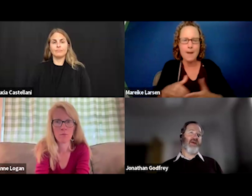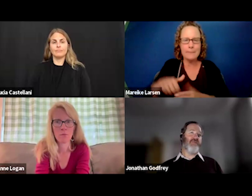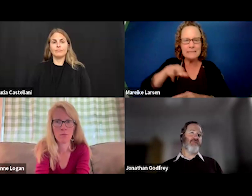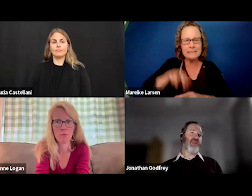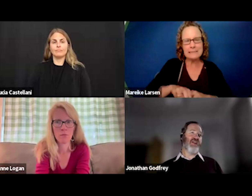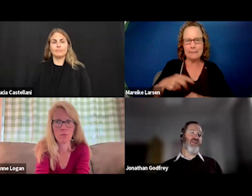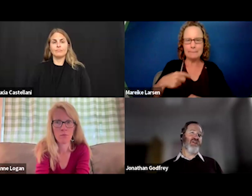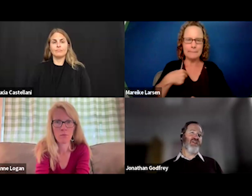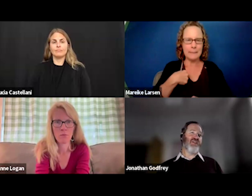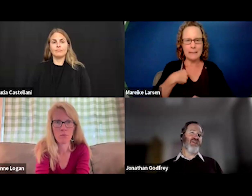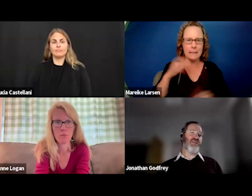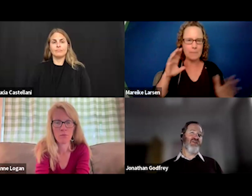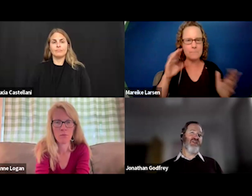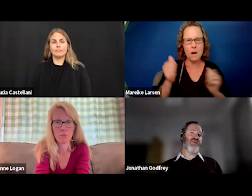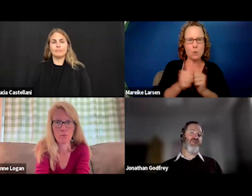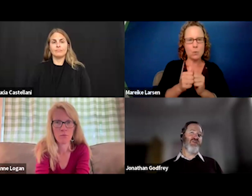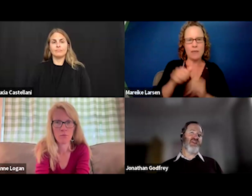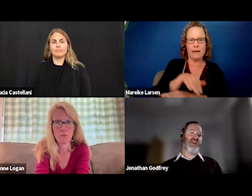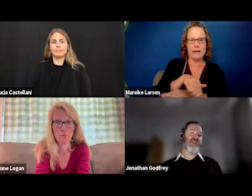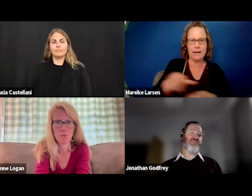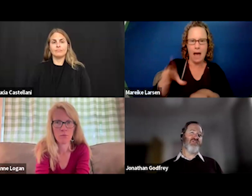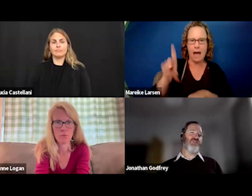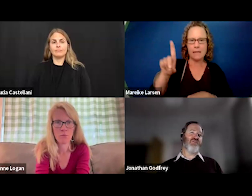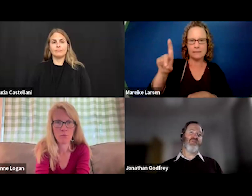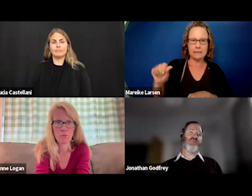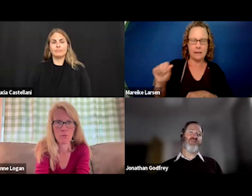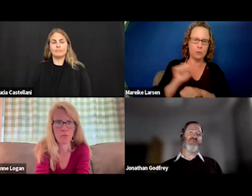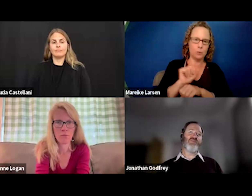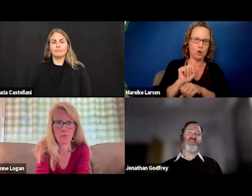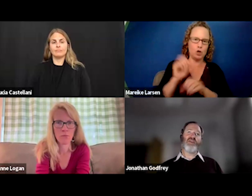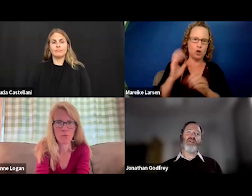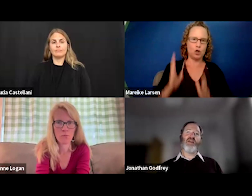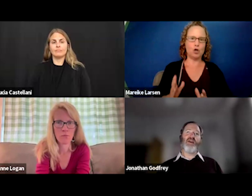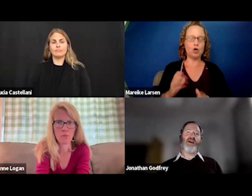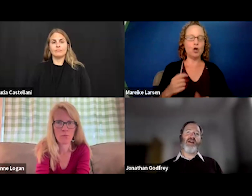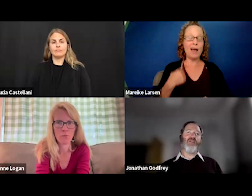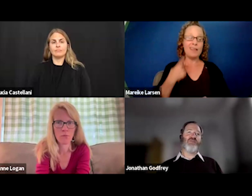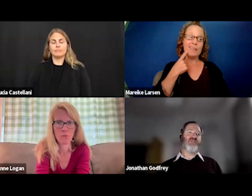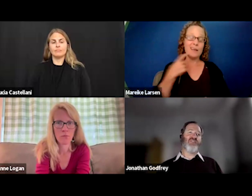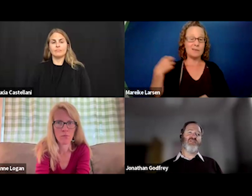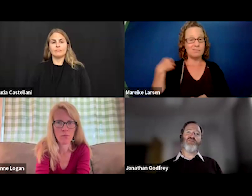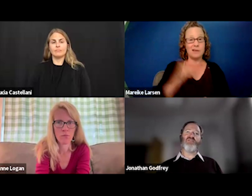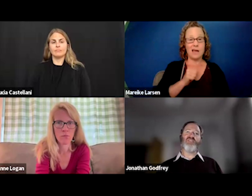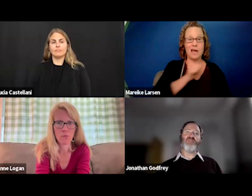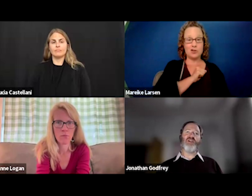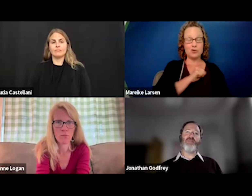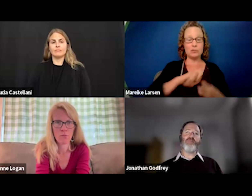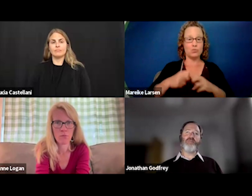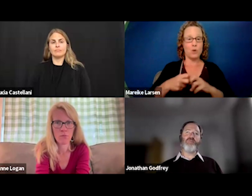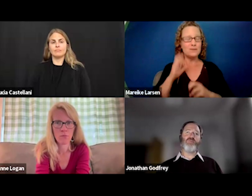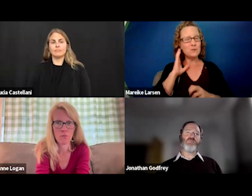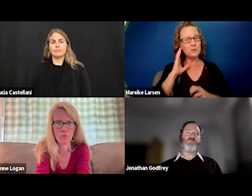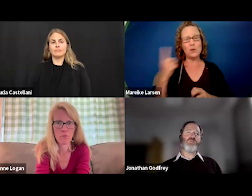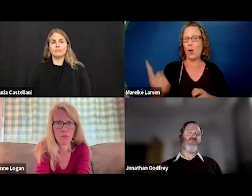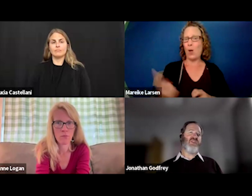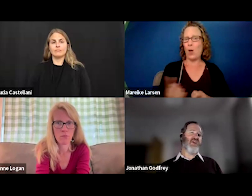And I think that those attitude problems are going to exist for some time.